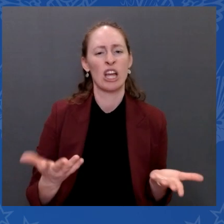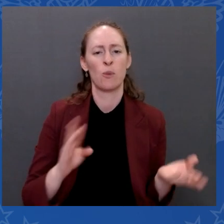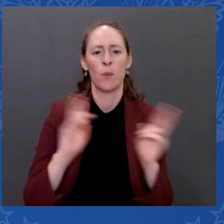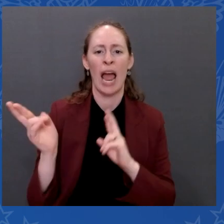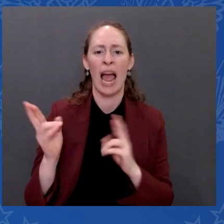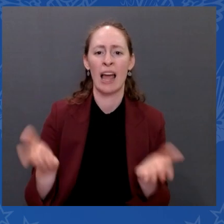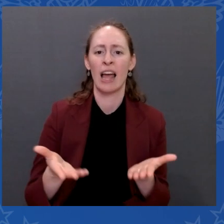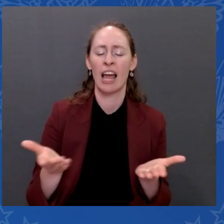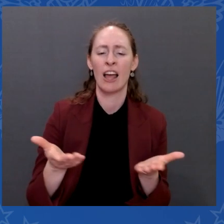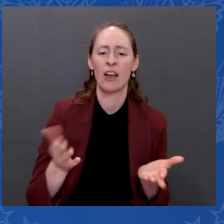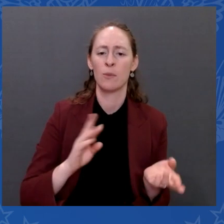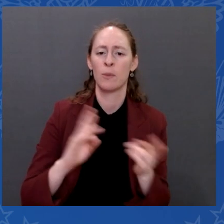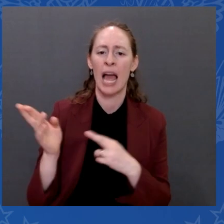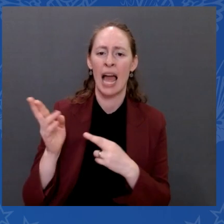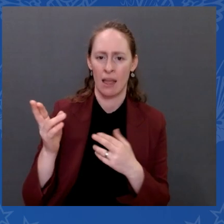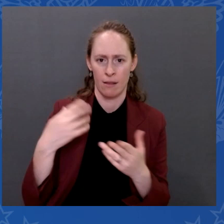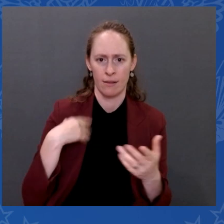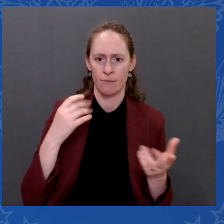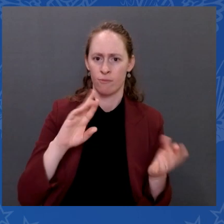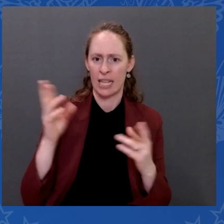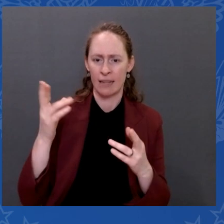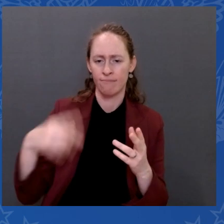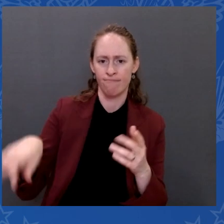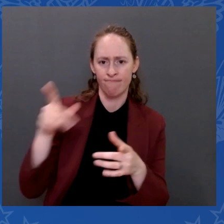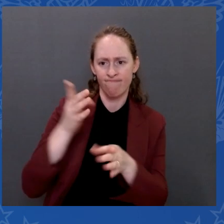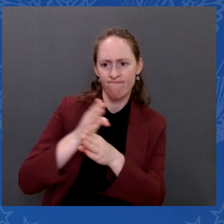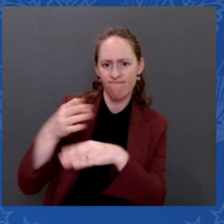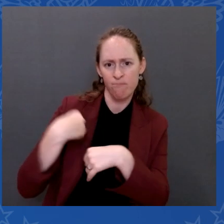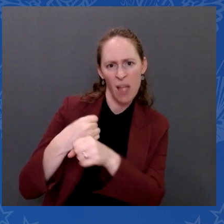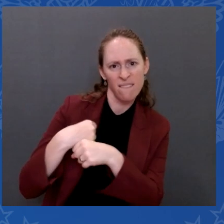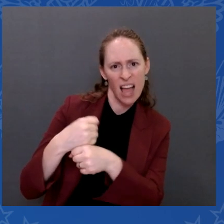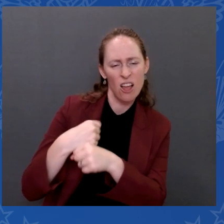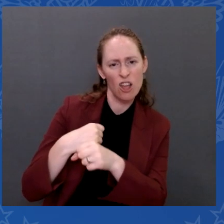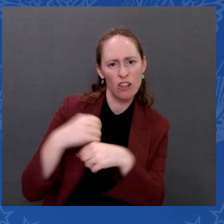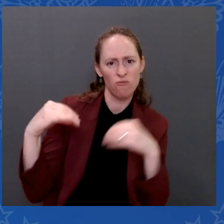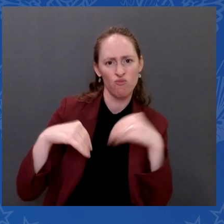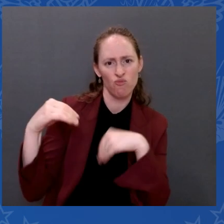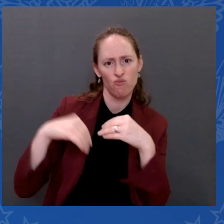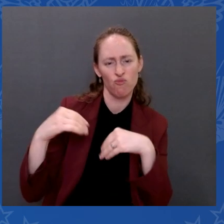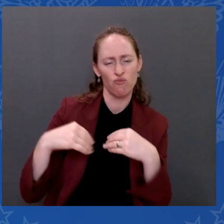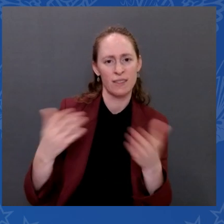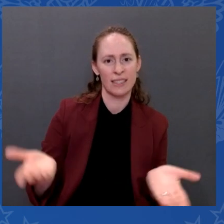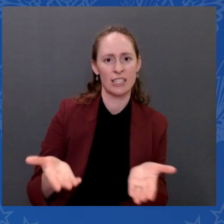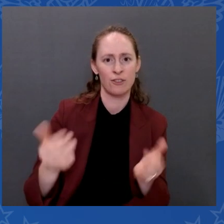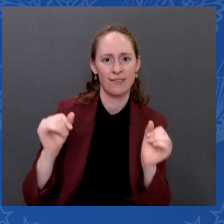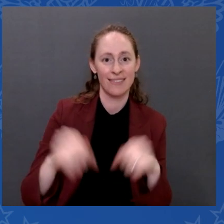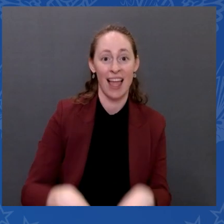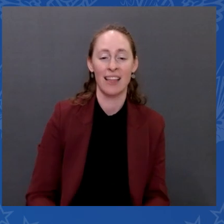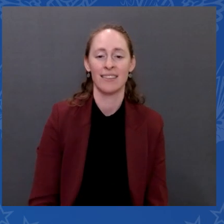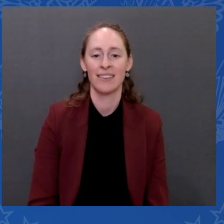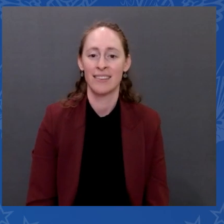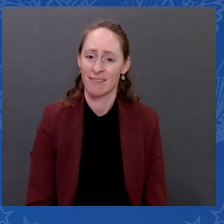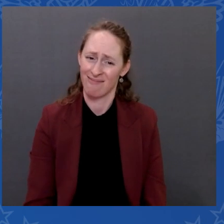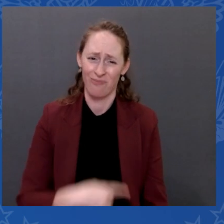to compete and to take on China's unfair trade practices. This bill is a great first step